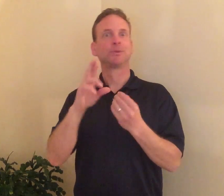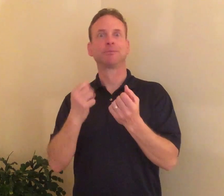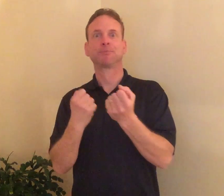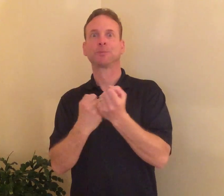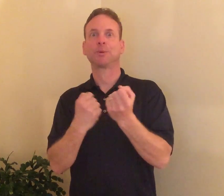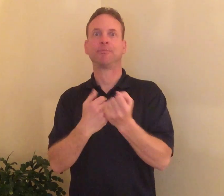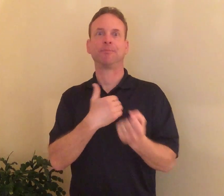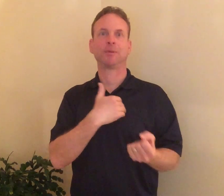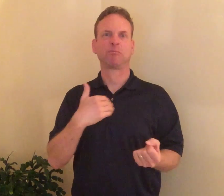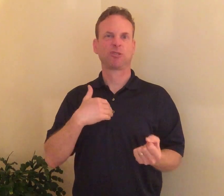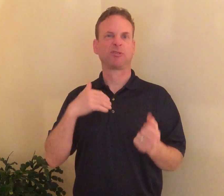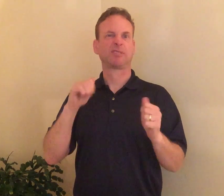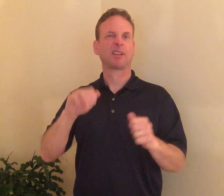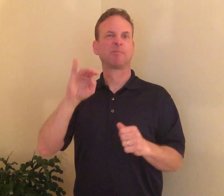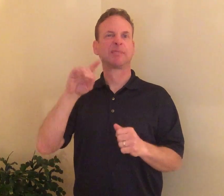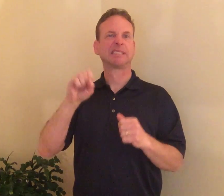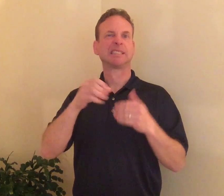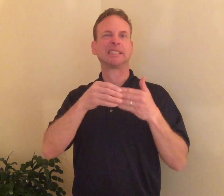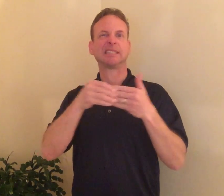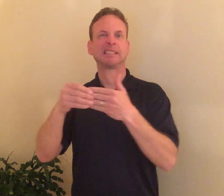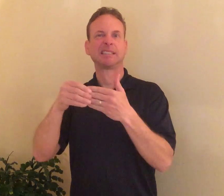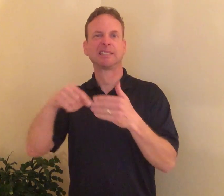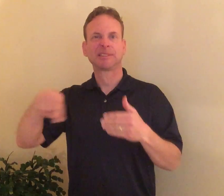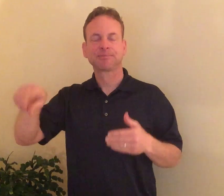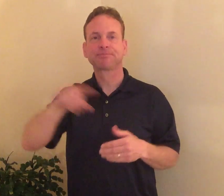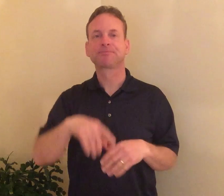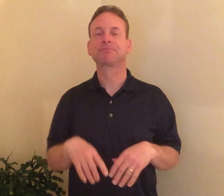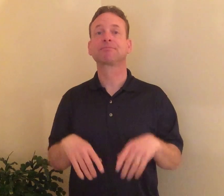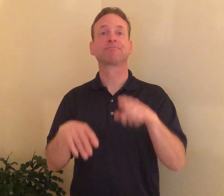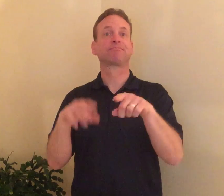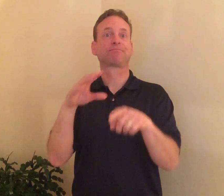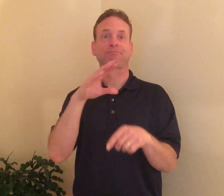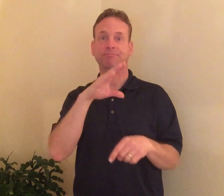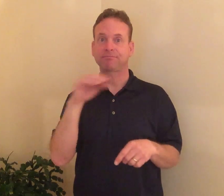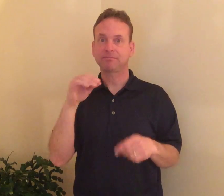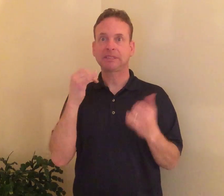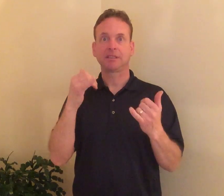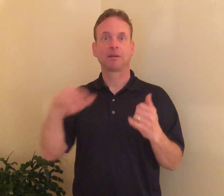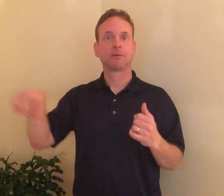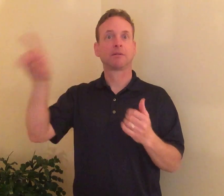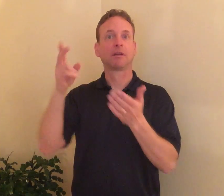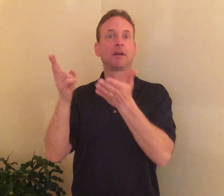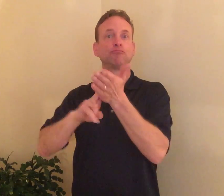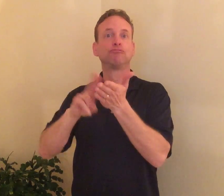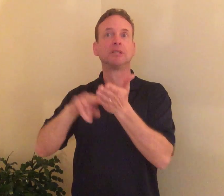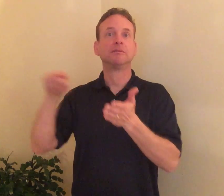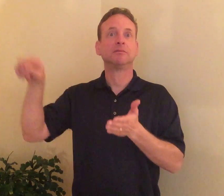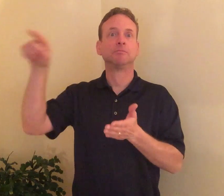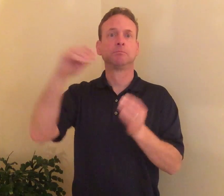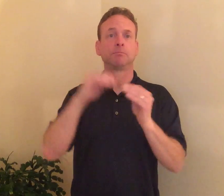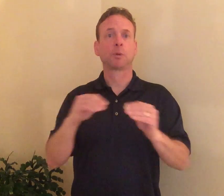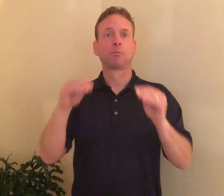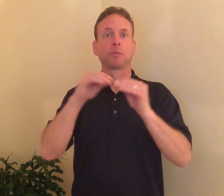or Supporting members can be severely misleading. Contracts for interpretation services are